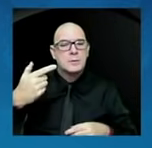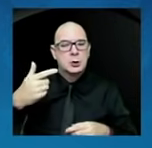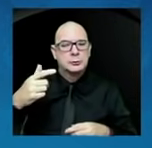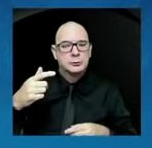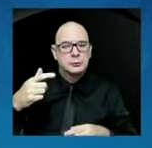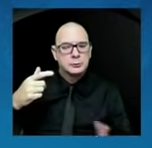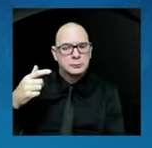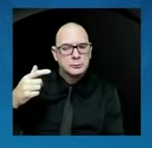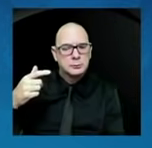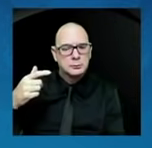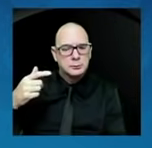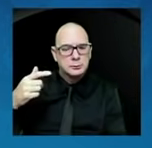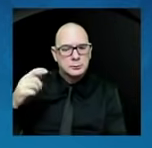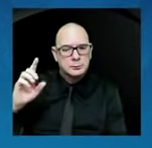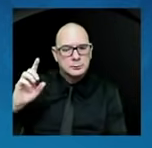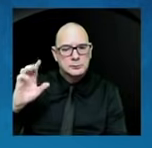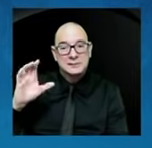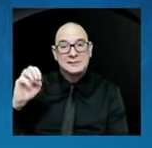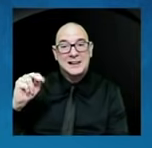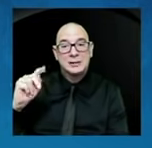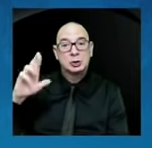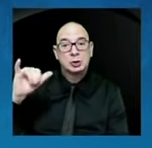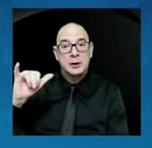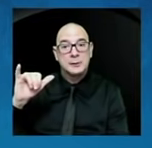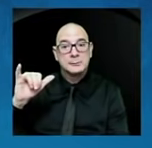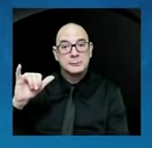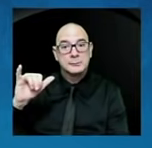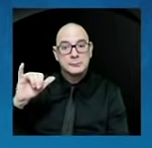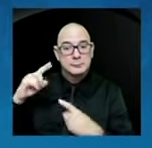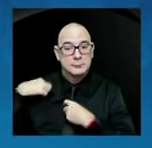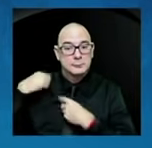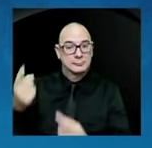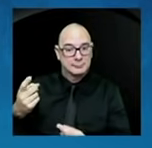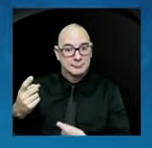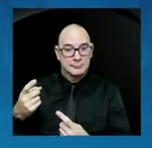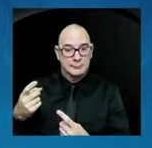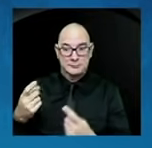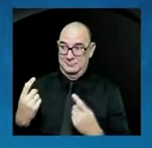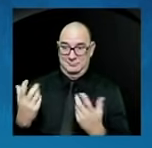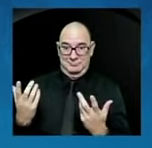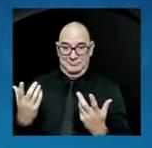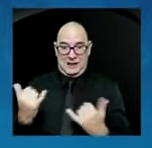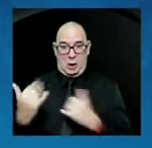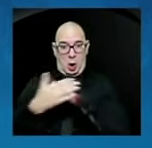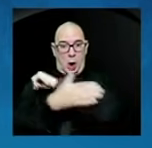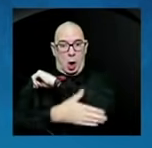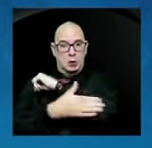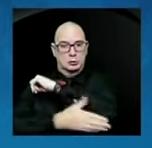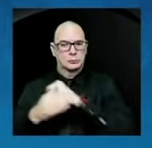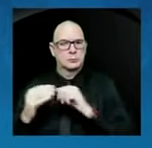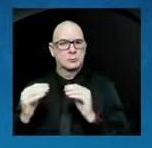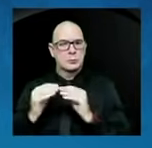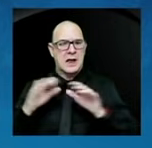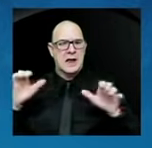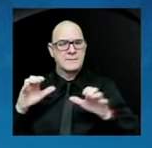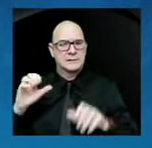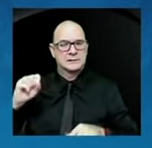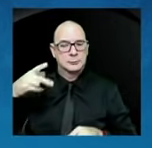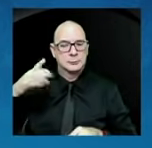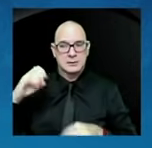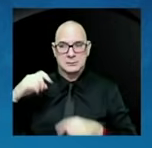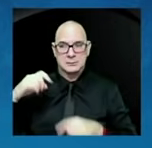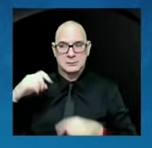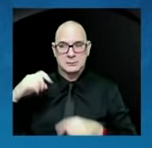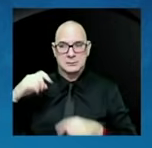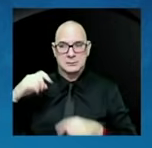SPACE WILL DEFINE THE 21st